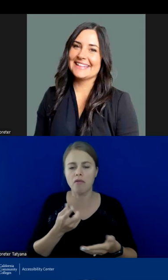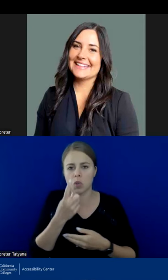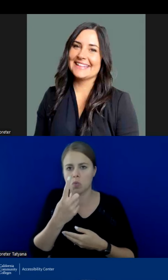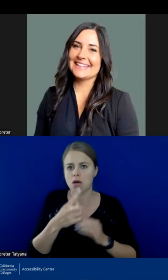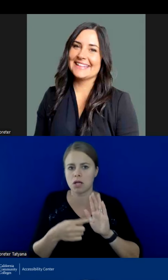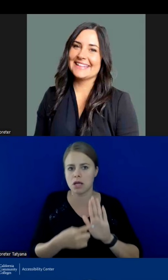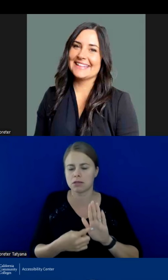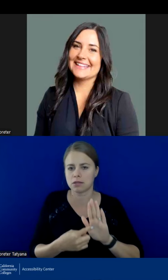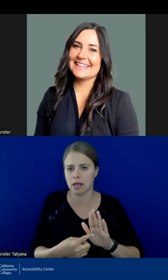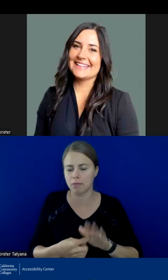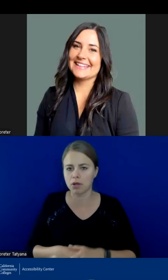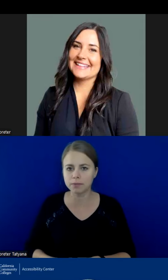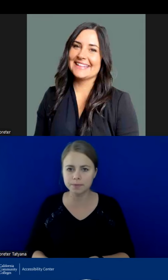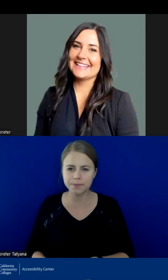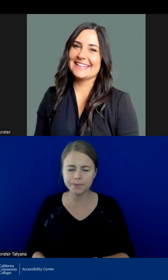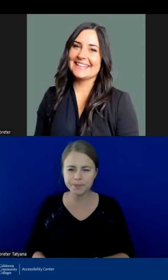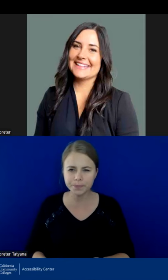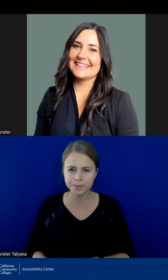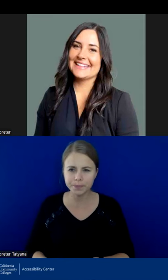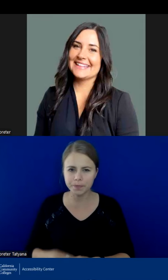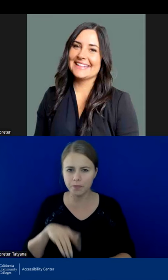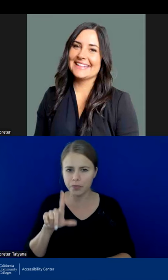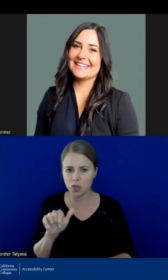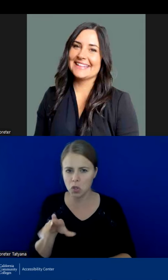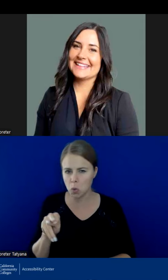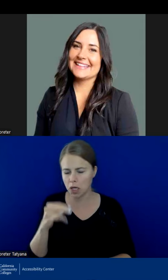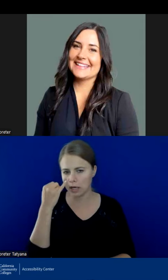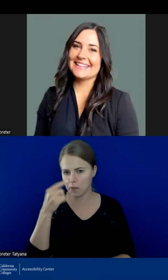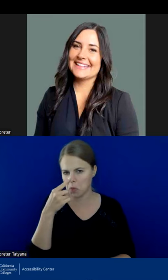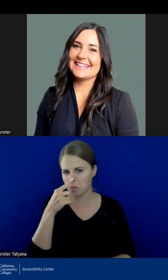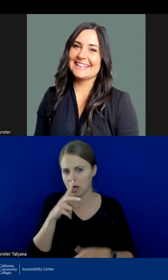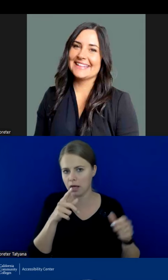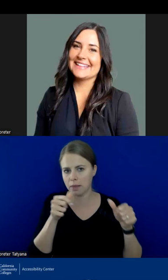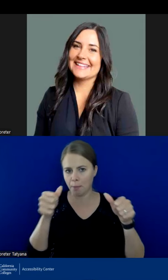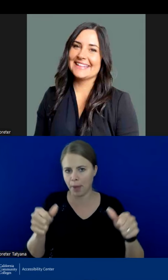Lauren if you could please paste it in the chat.